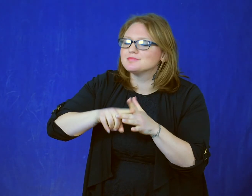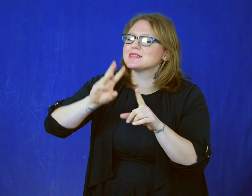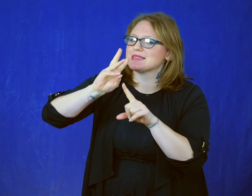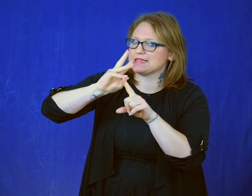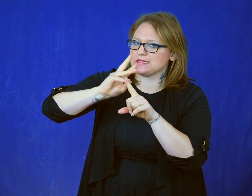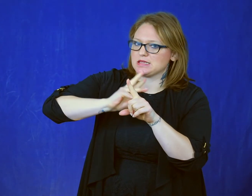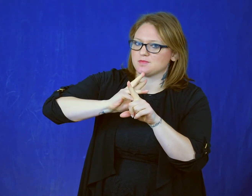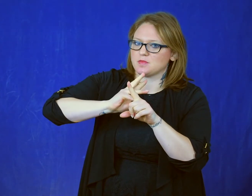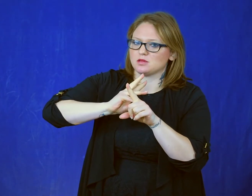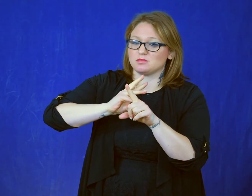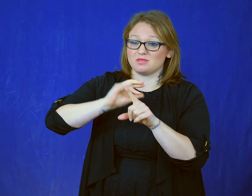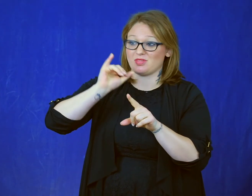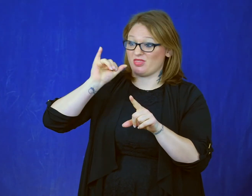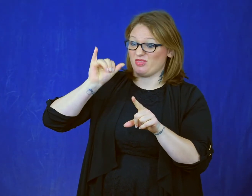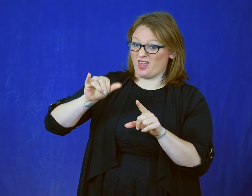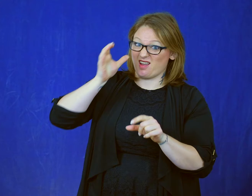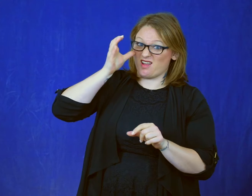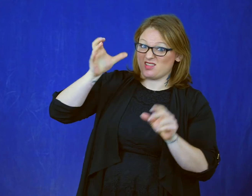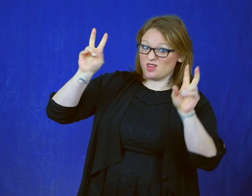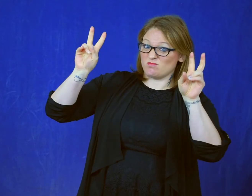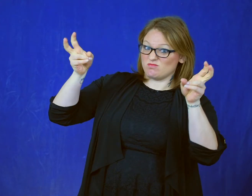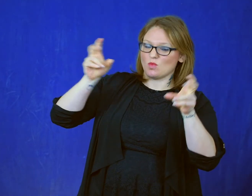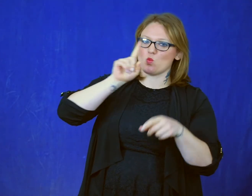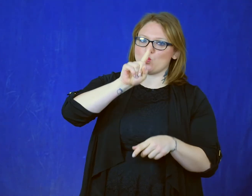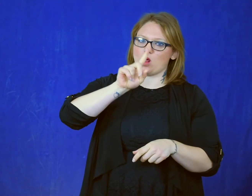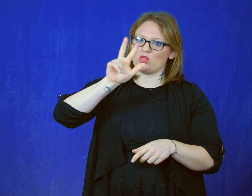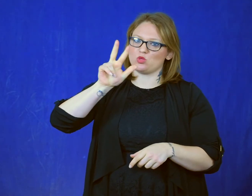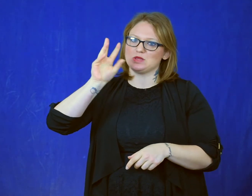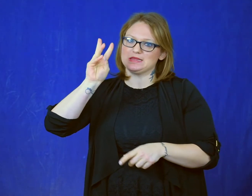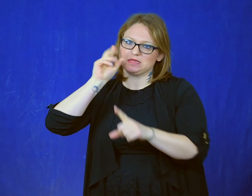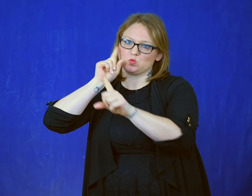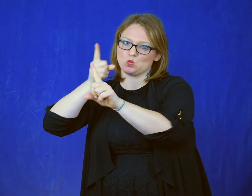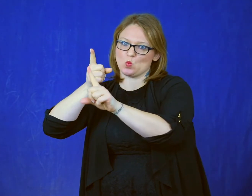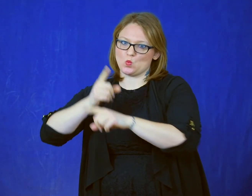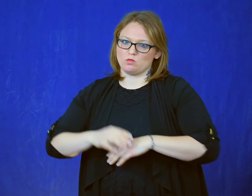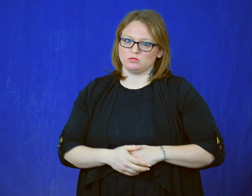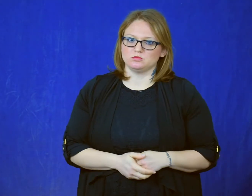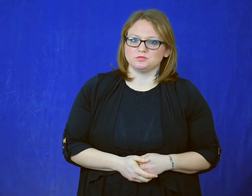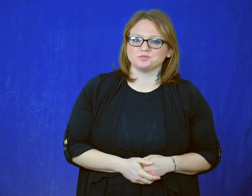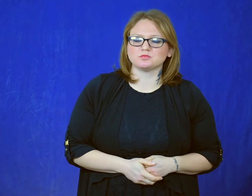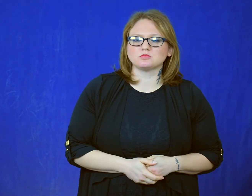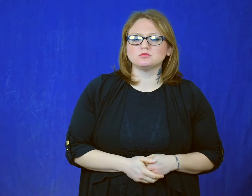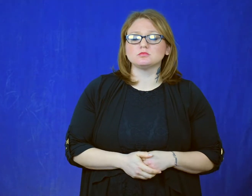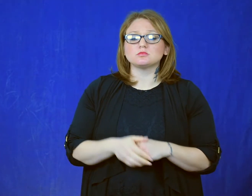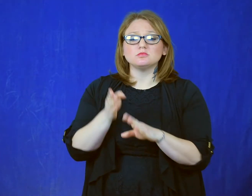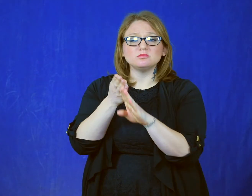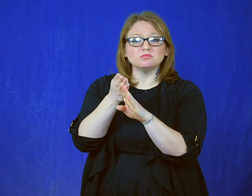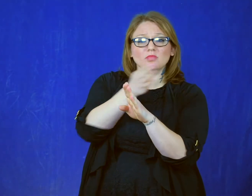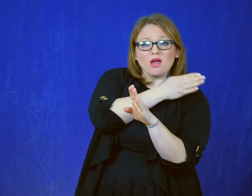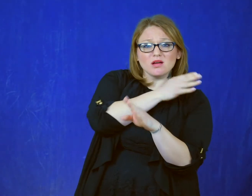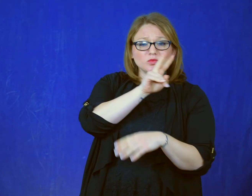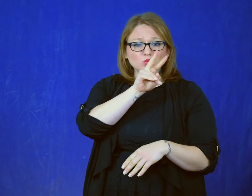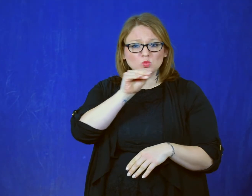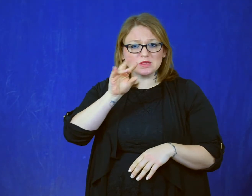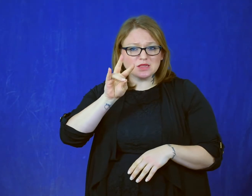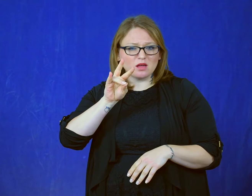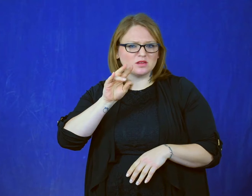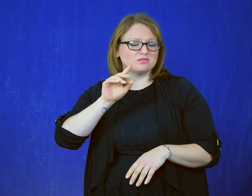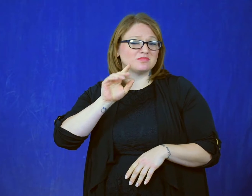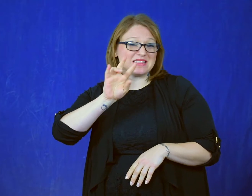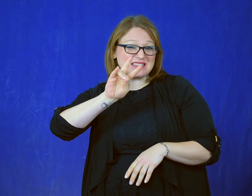This is called the 1-3-6 goals. Since the implementation of the EHDI mandate in July 2007,